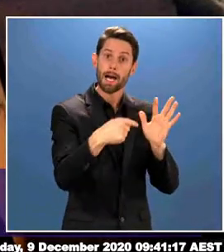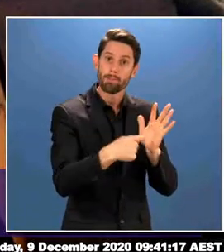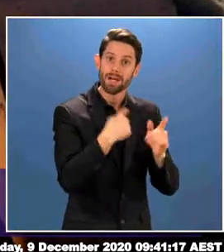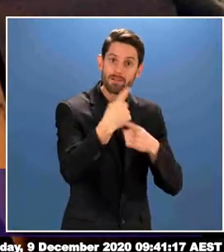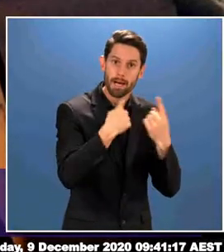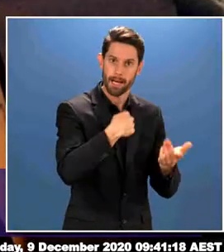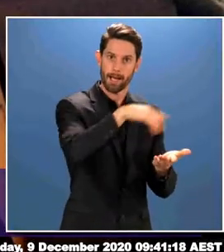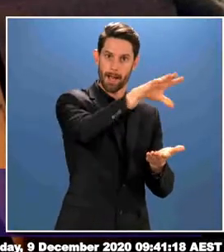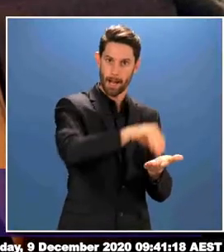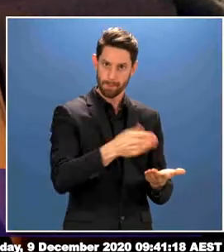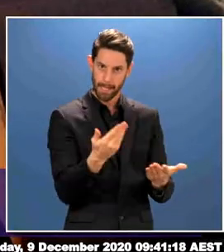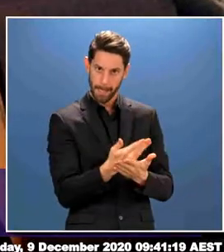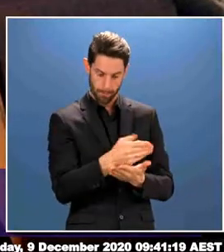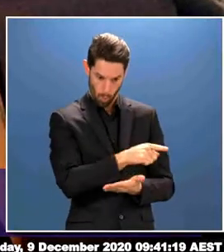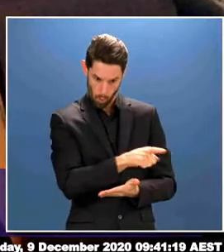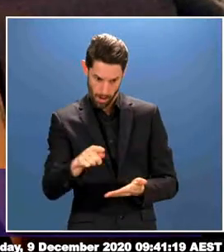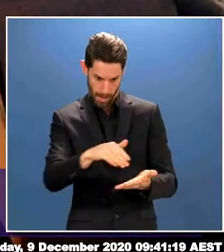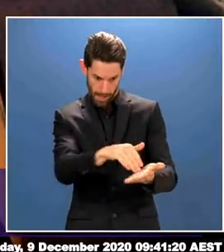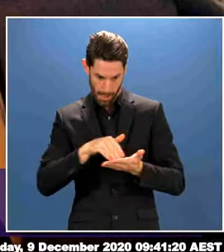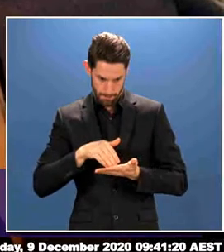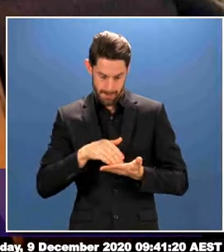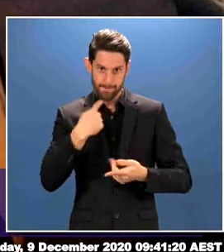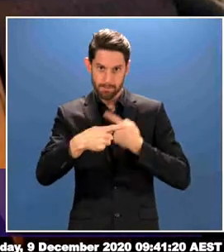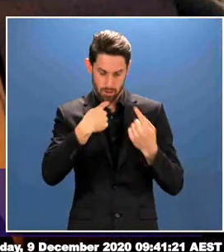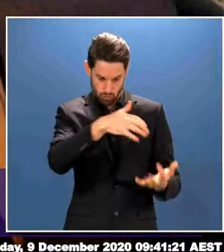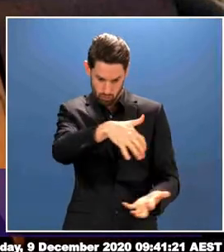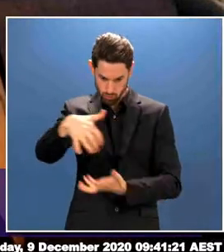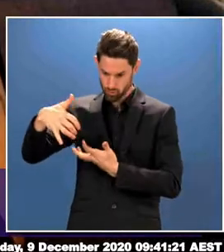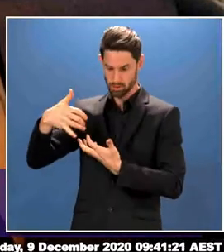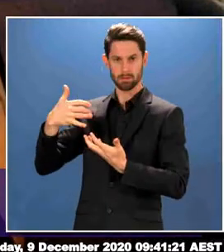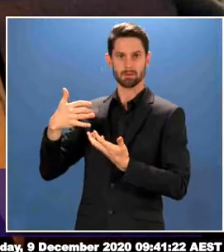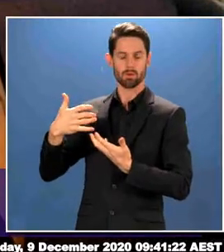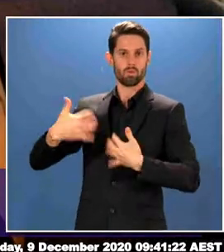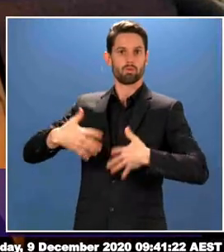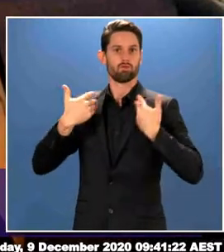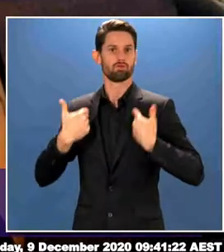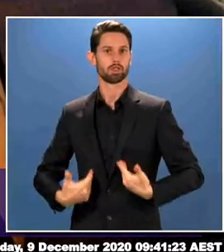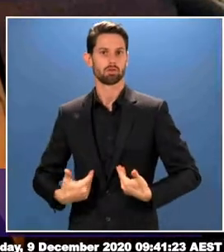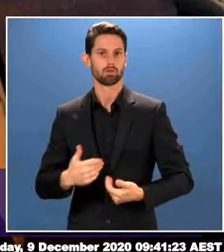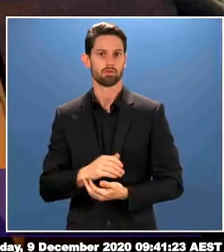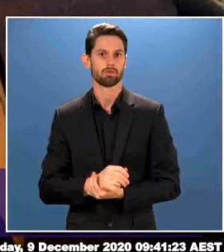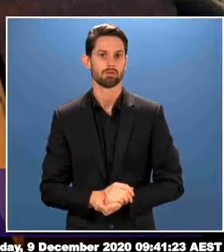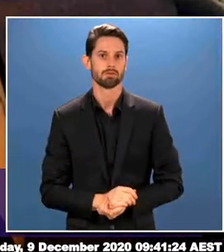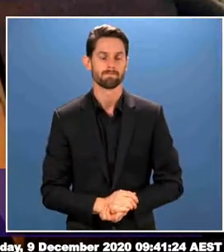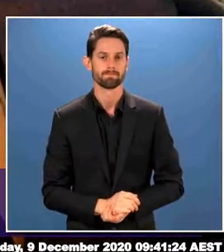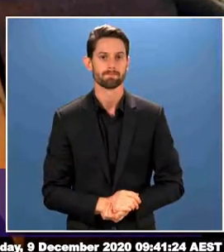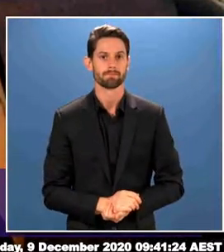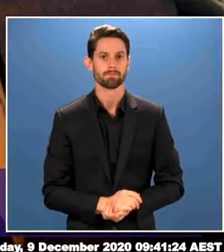we could kind of draw upon too. So there was an immense amount of data. As such, when we were choosing how to analyse the data, we really